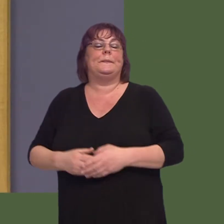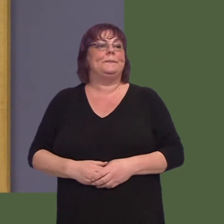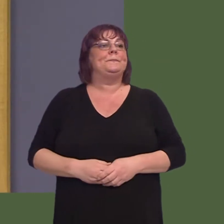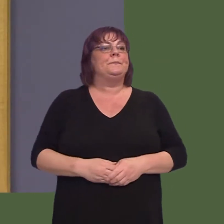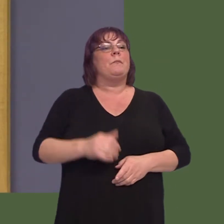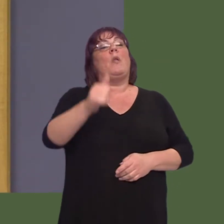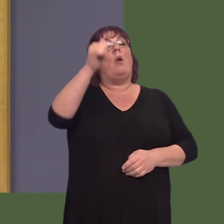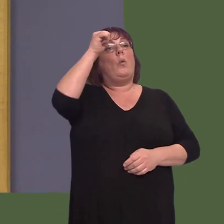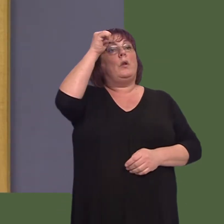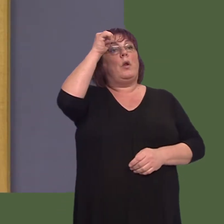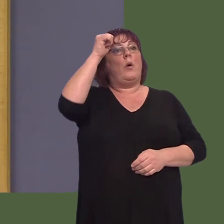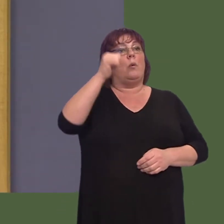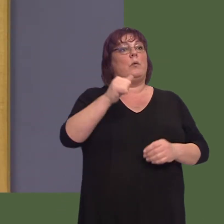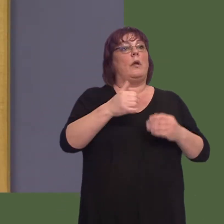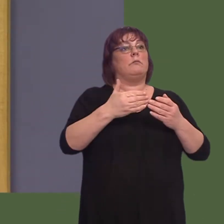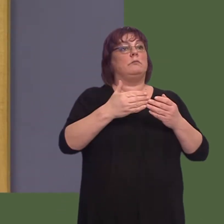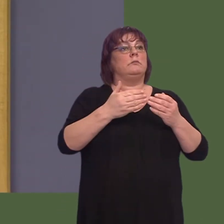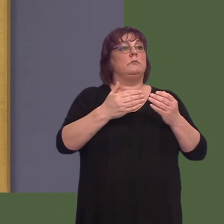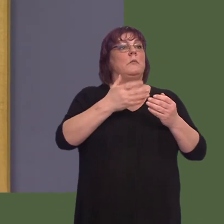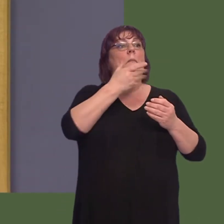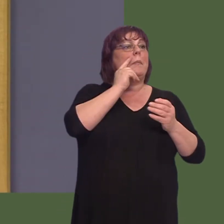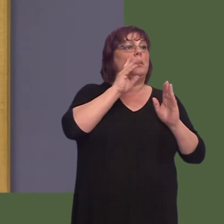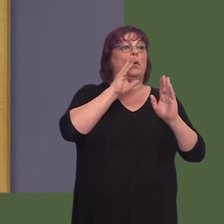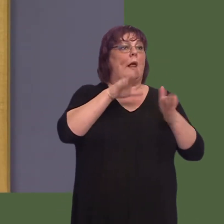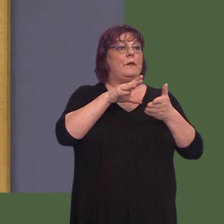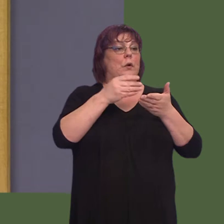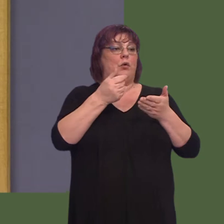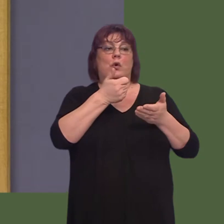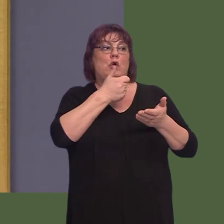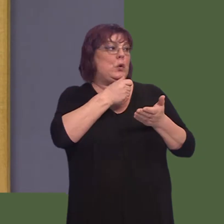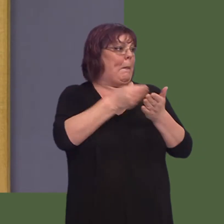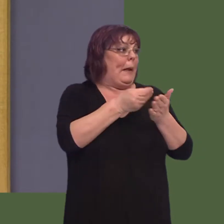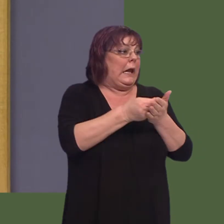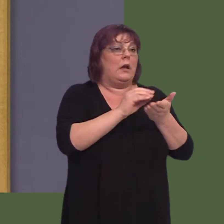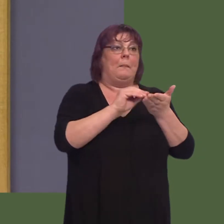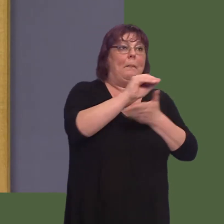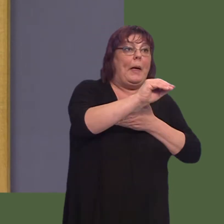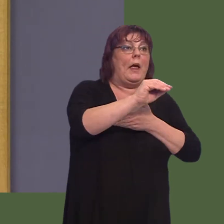and better take-up of free school meals, and that's why I've supported and campaigned for